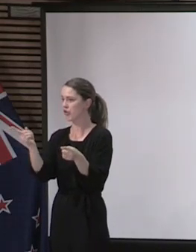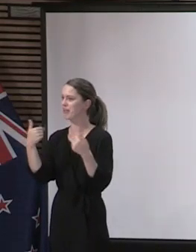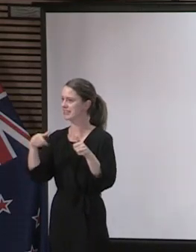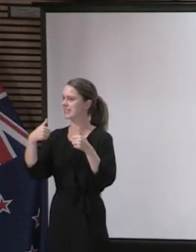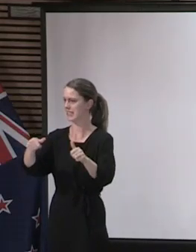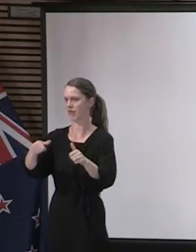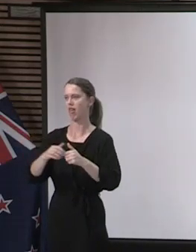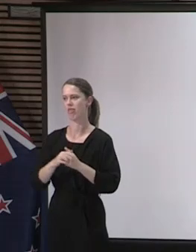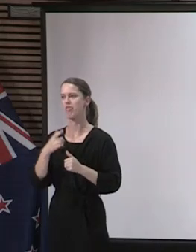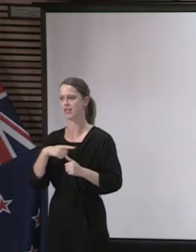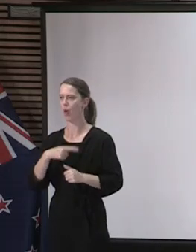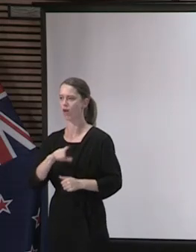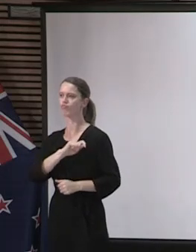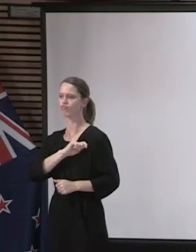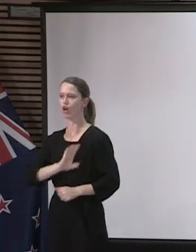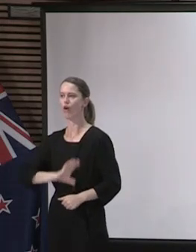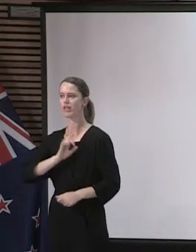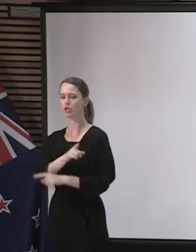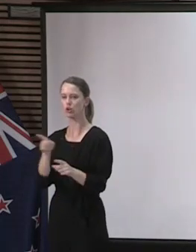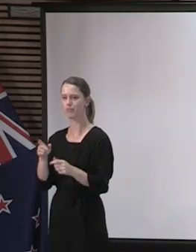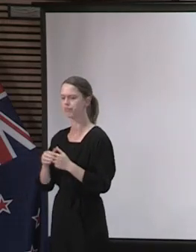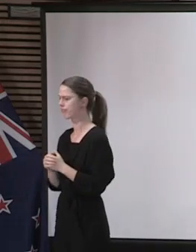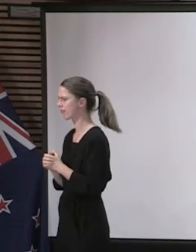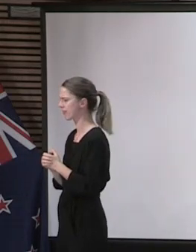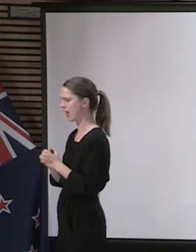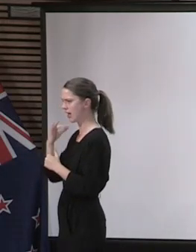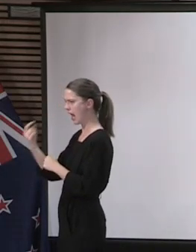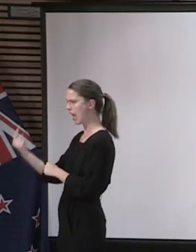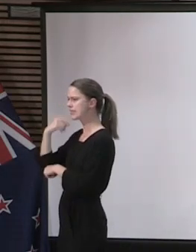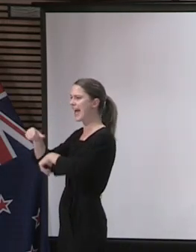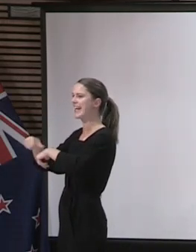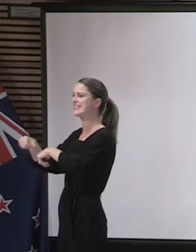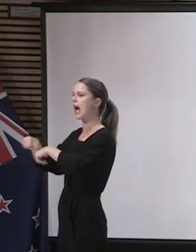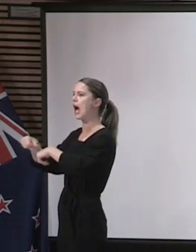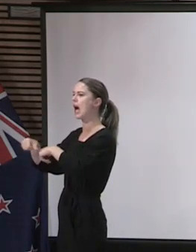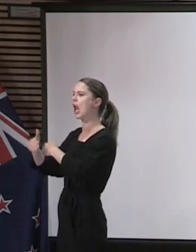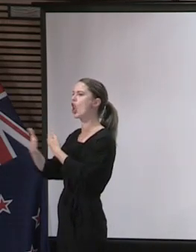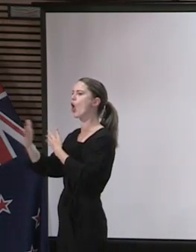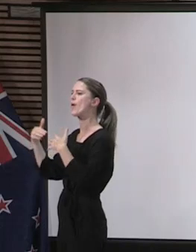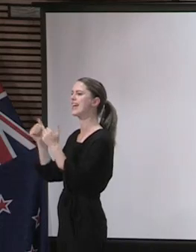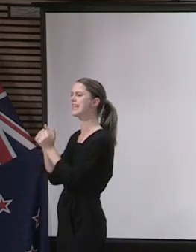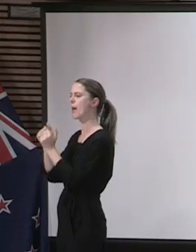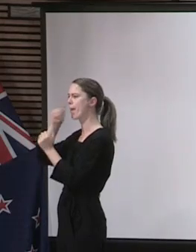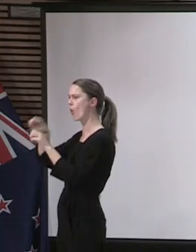testing have all played a bow so have New Zealanders and that is why I have trust and confidence.